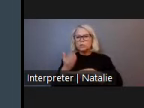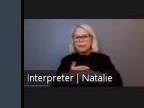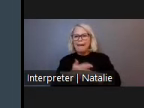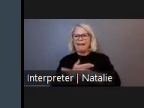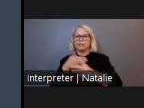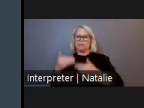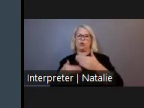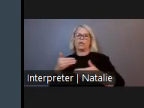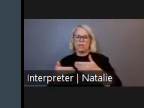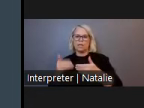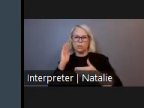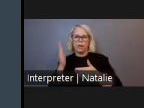This is very exciting.